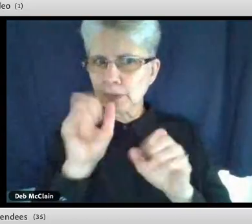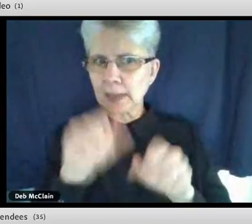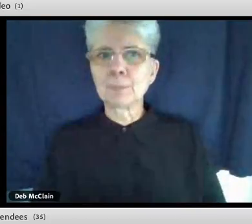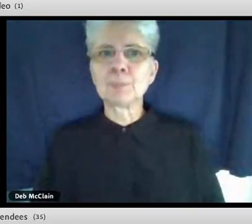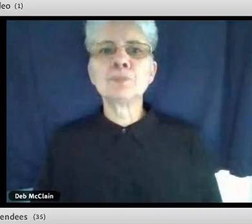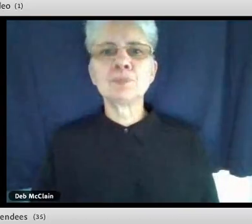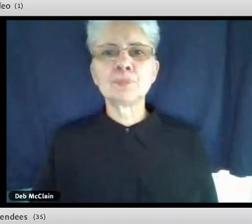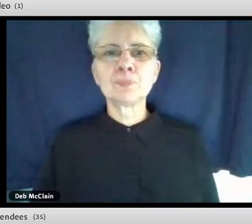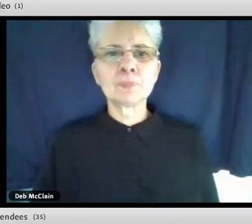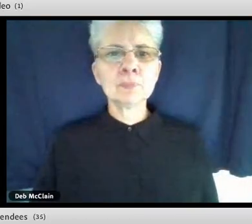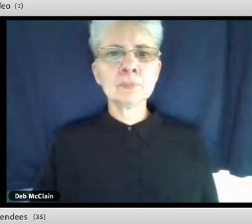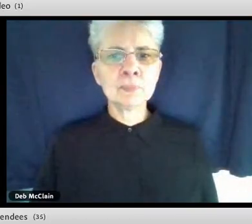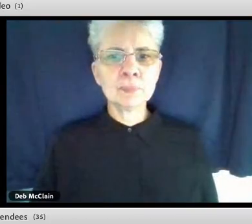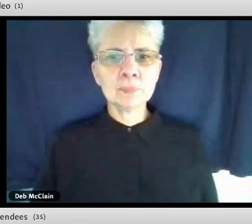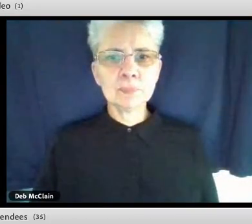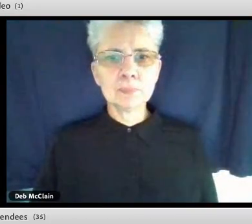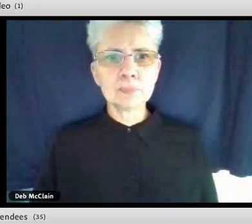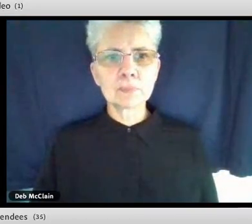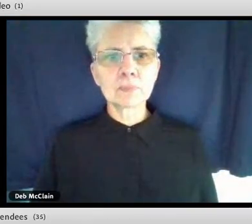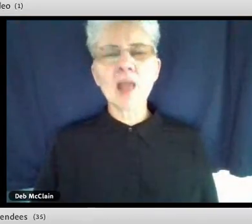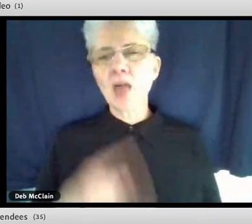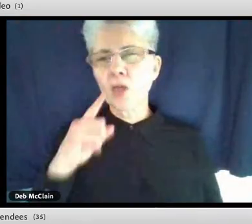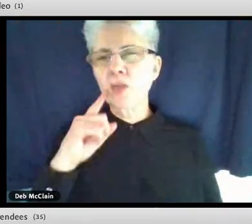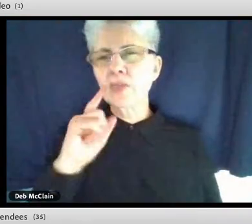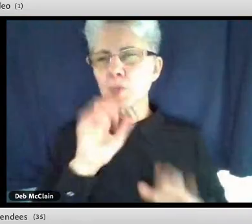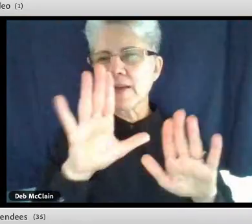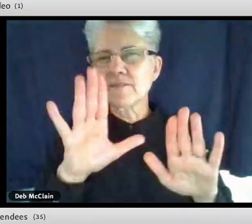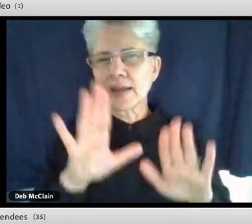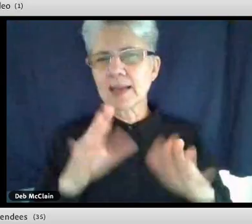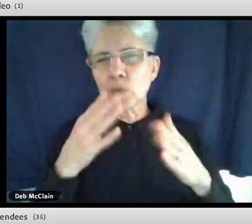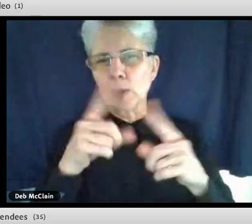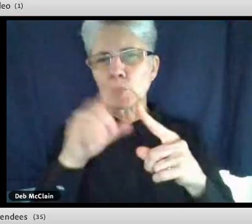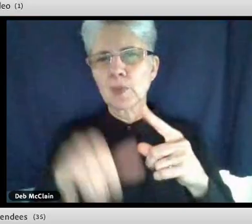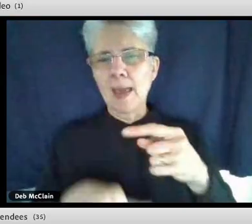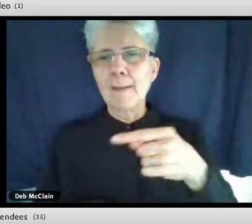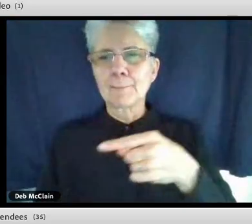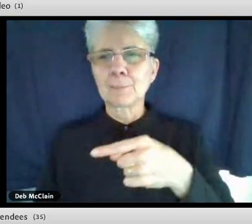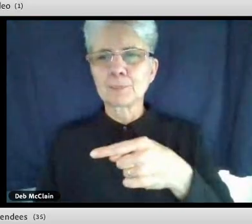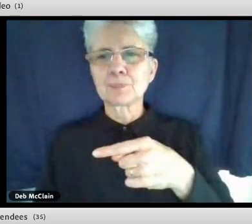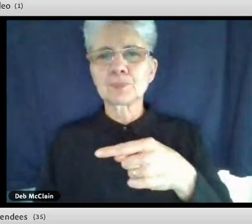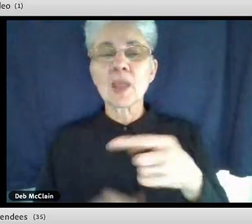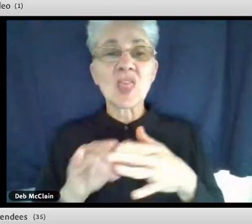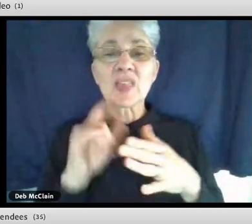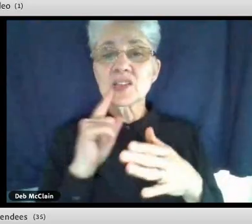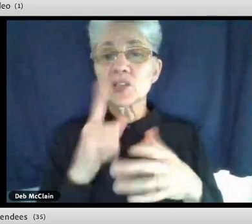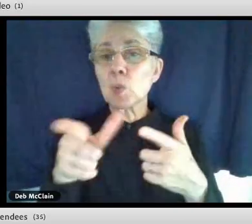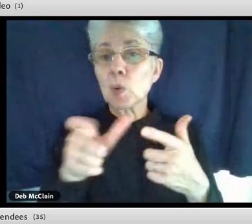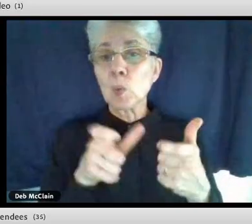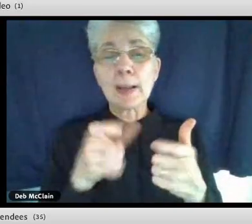the things that you have open to you during this time, so I just thought it was kind of a fantastic way to do that. This is just real quick.